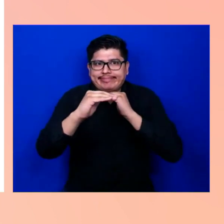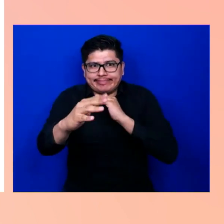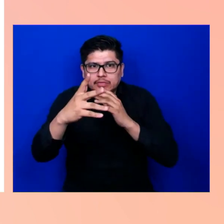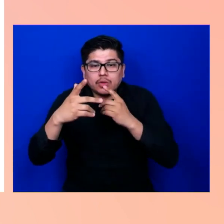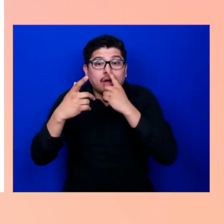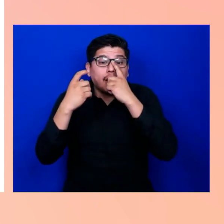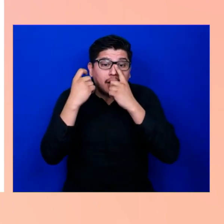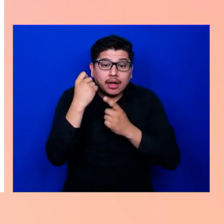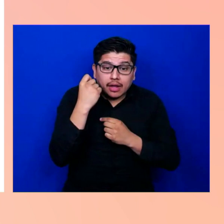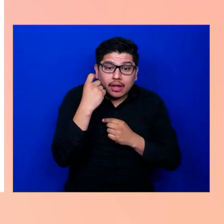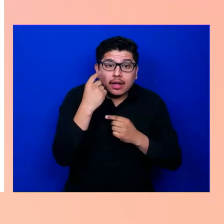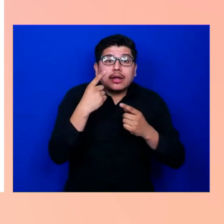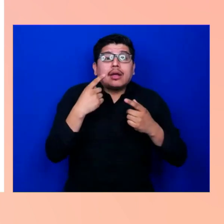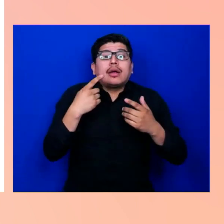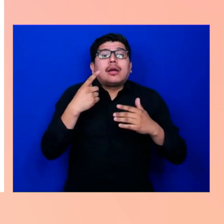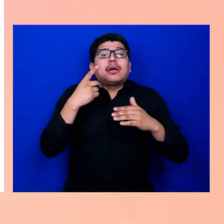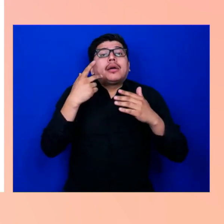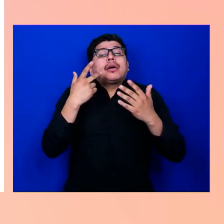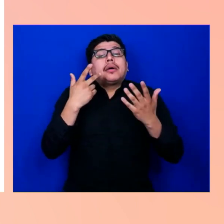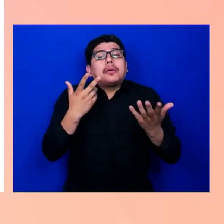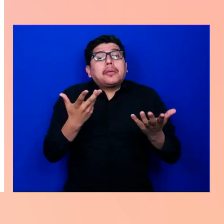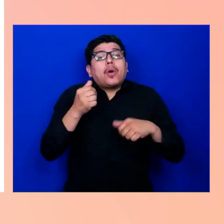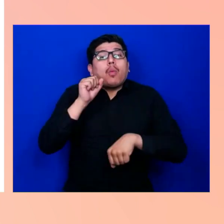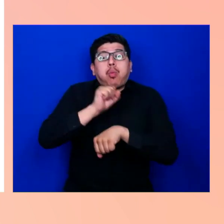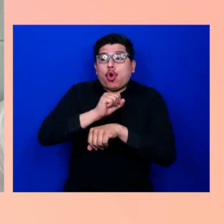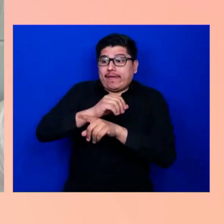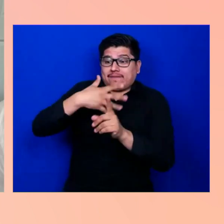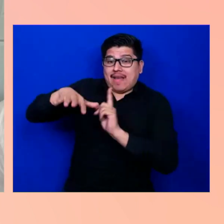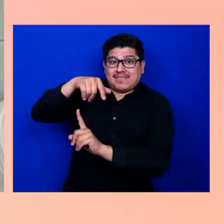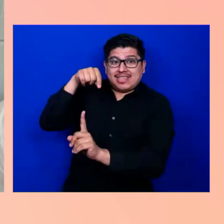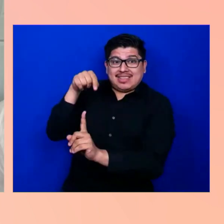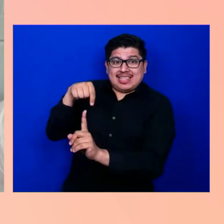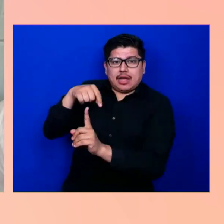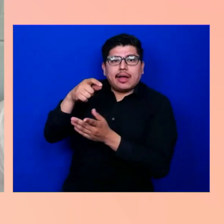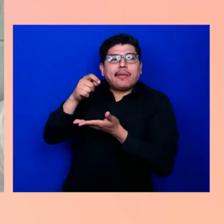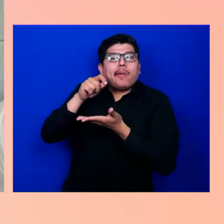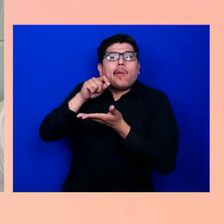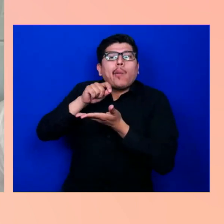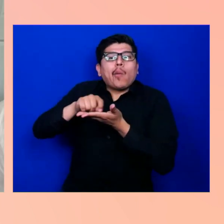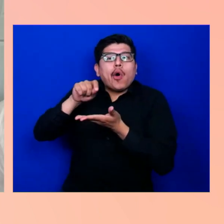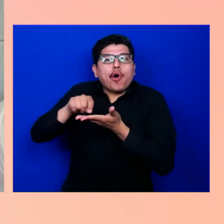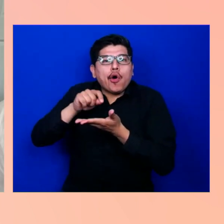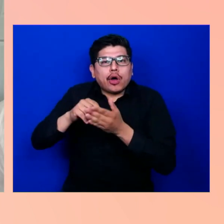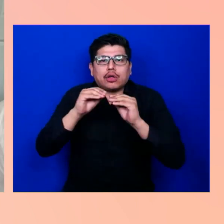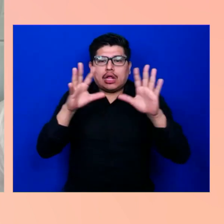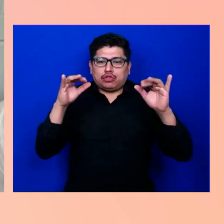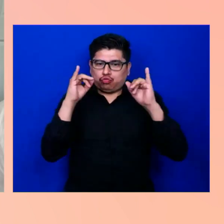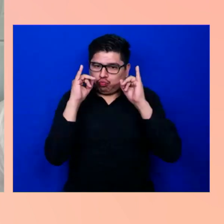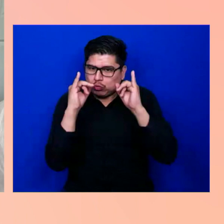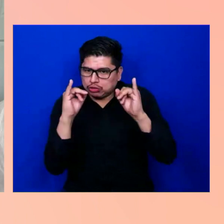It's a lifesaver, especially for those with ADHD, like myself who have difficulty with your short-term memory,